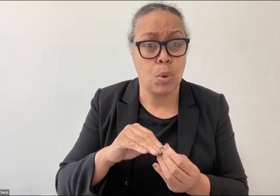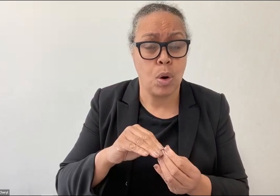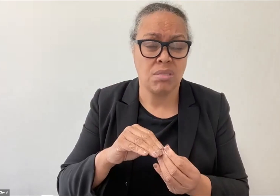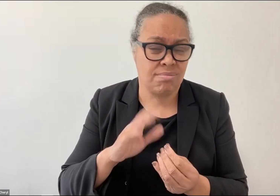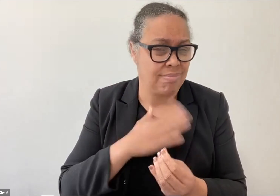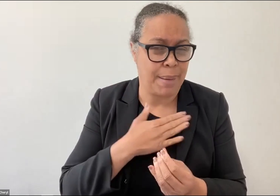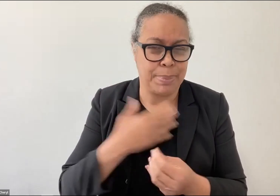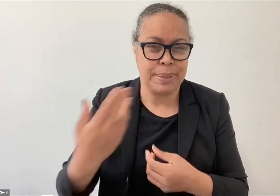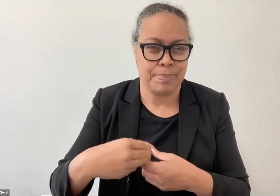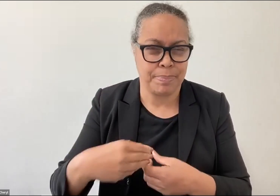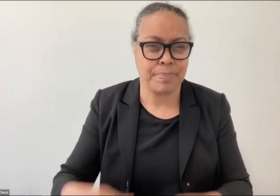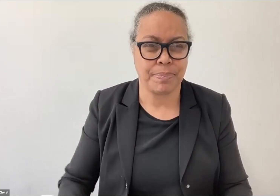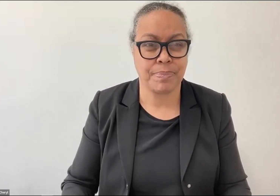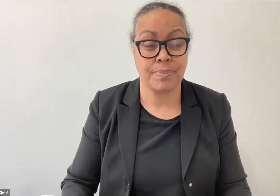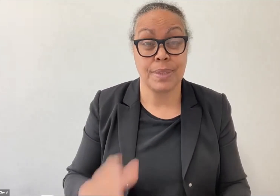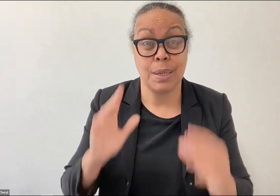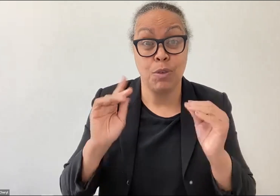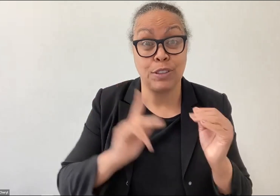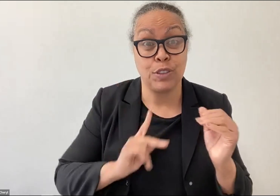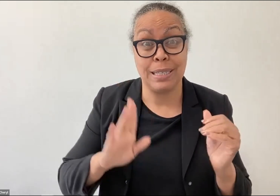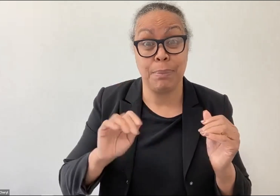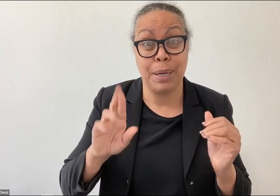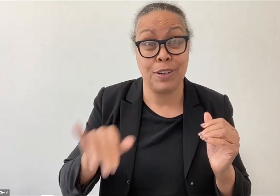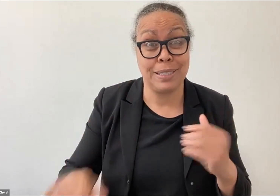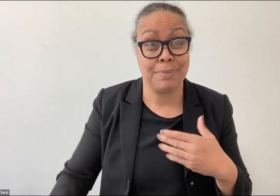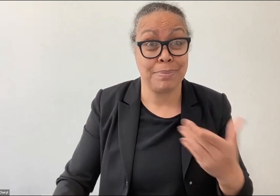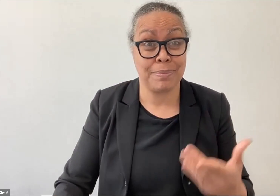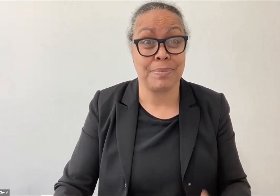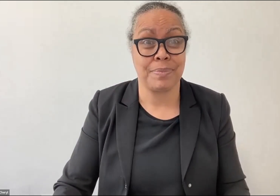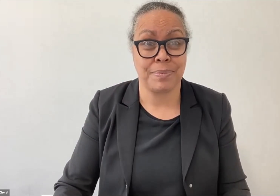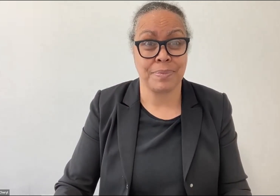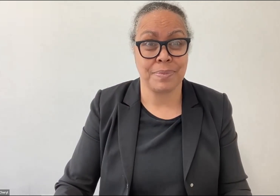We'd love to have you Professor king barry i'd like to ask you to say a few words.